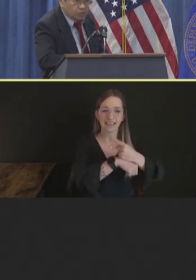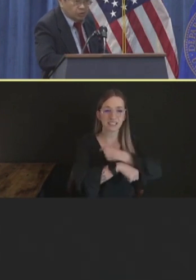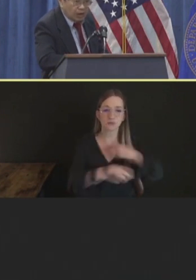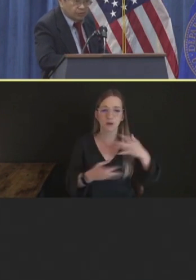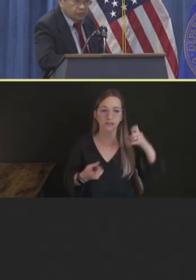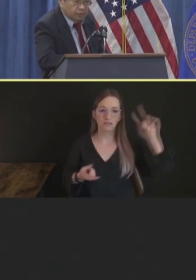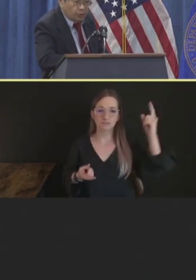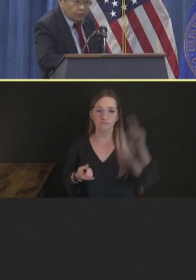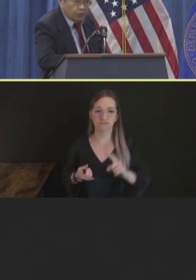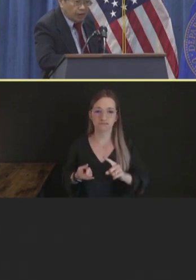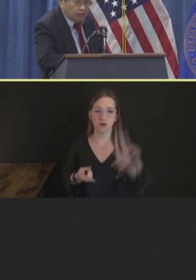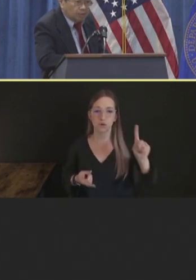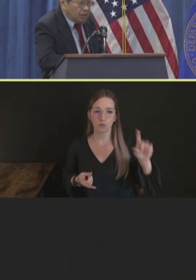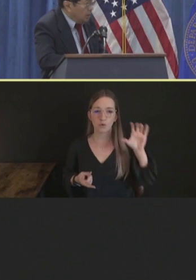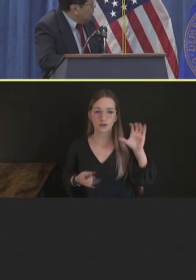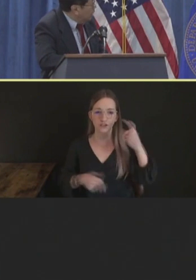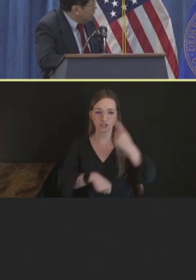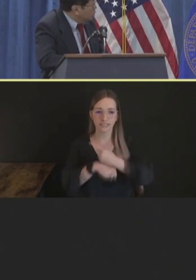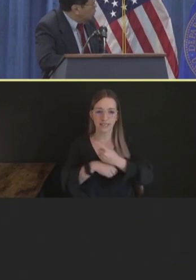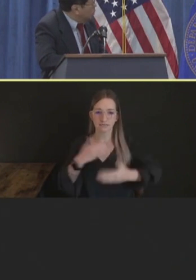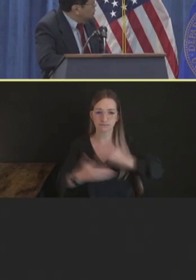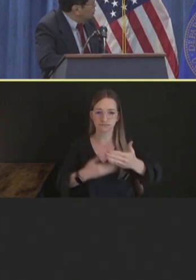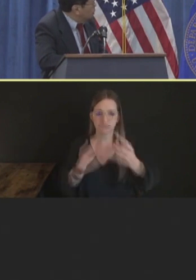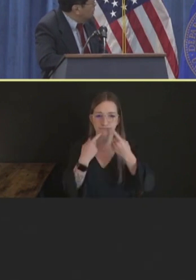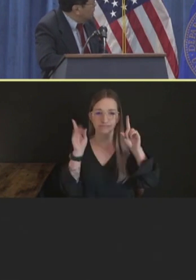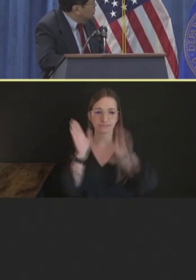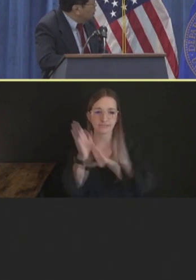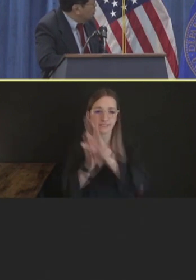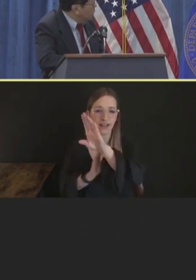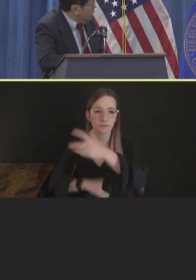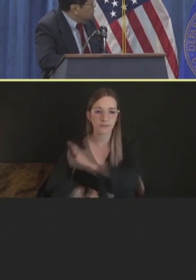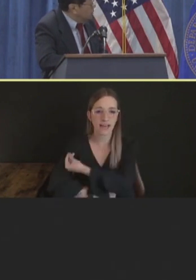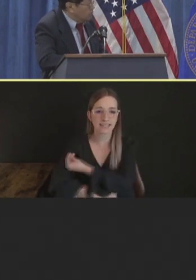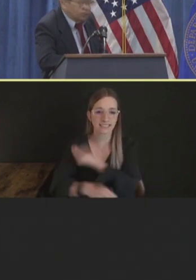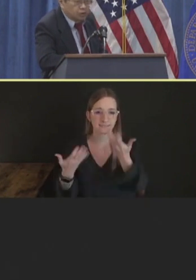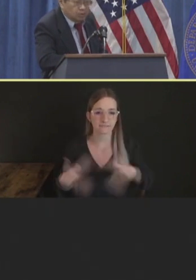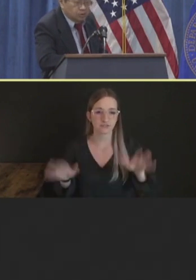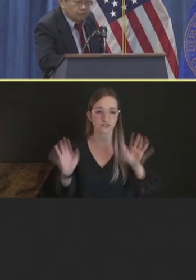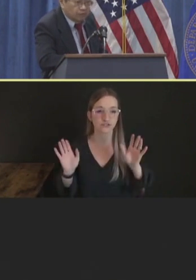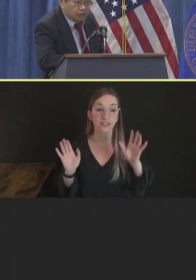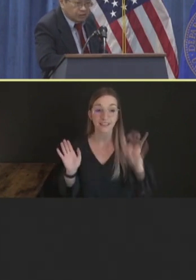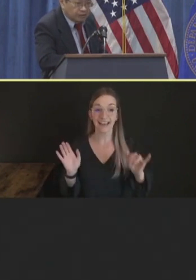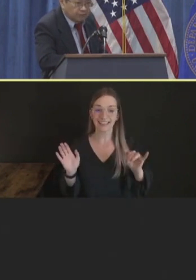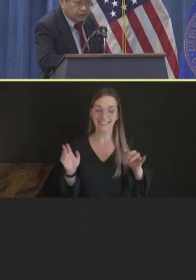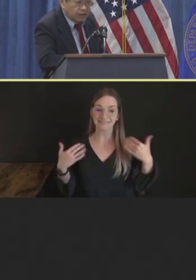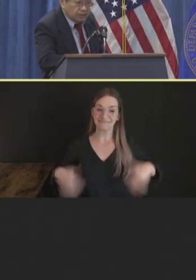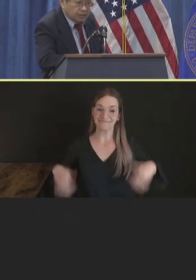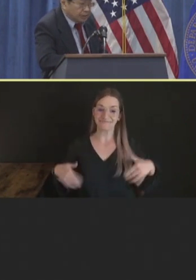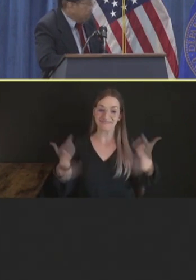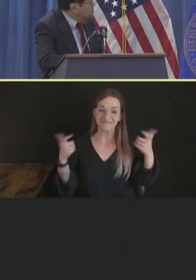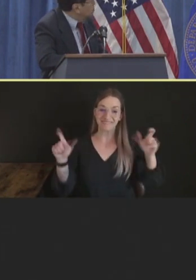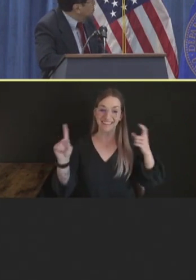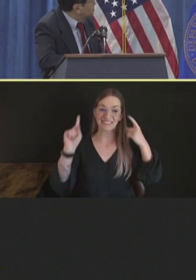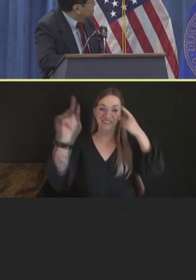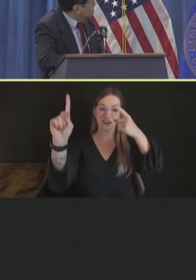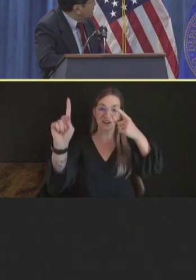obviously a very aspirational goal, especially in terms of safety data.